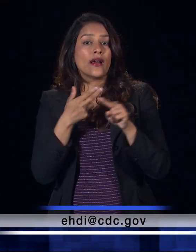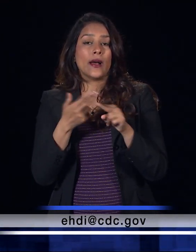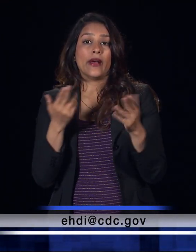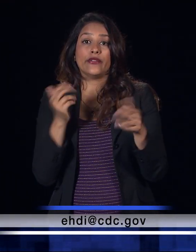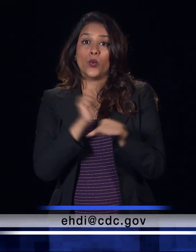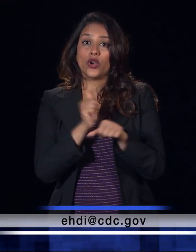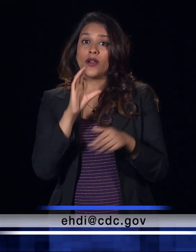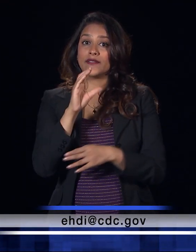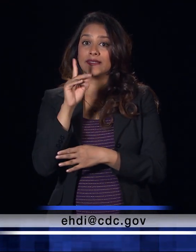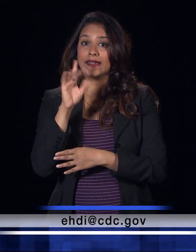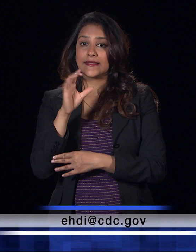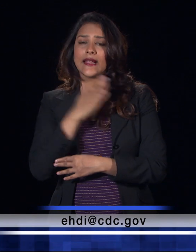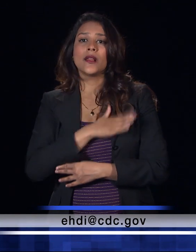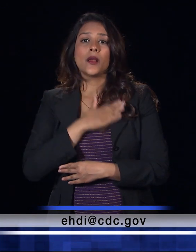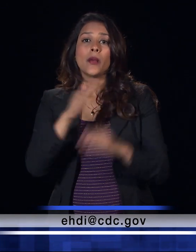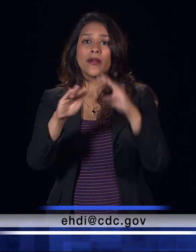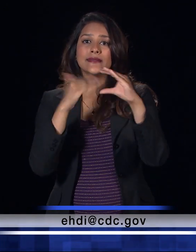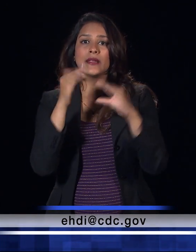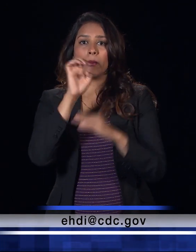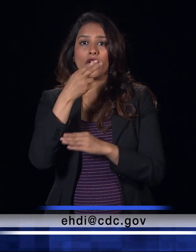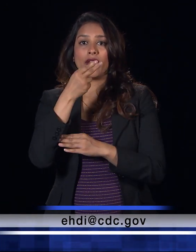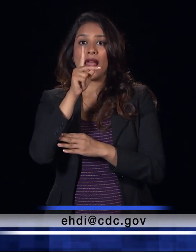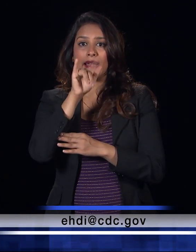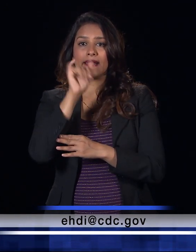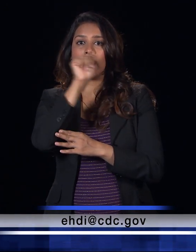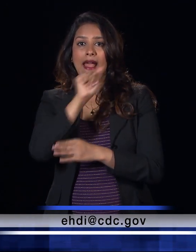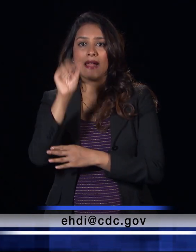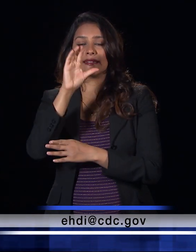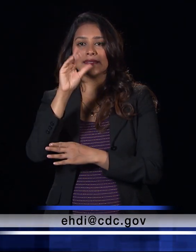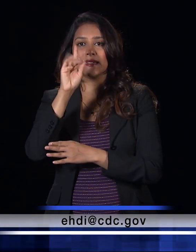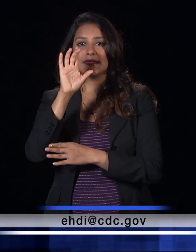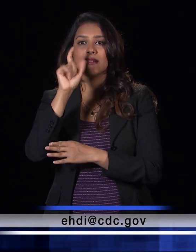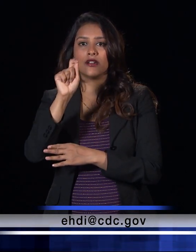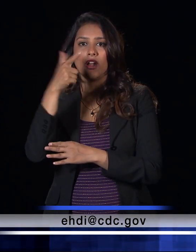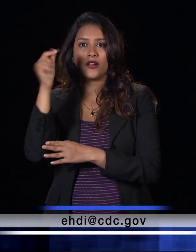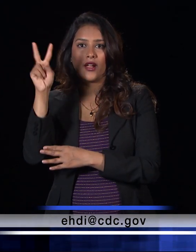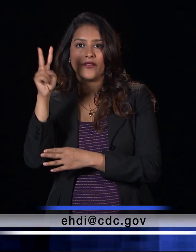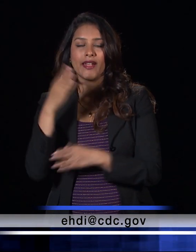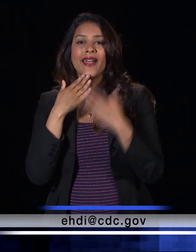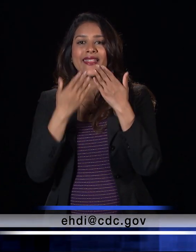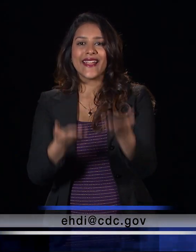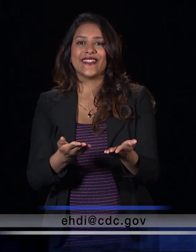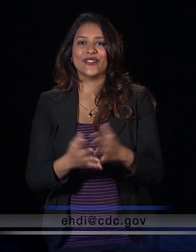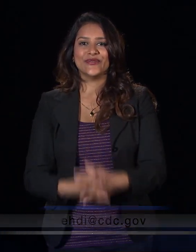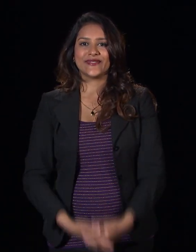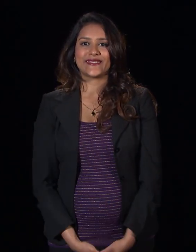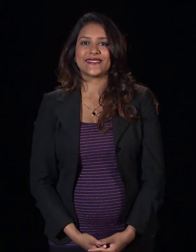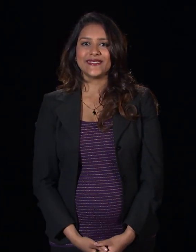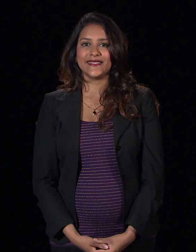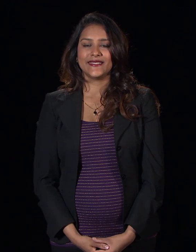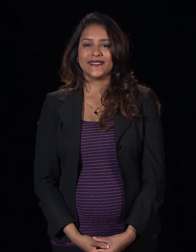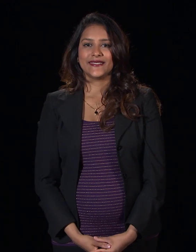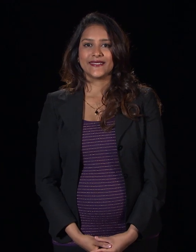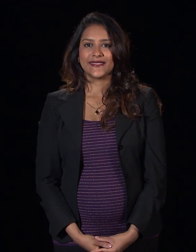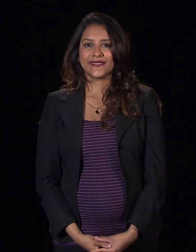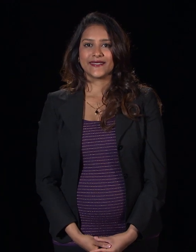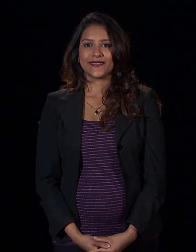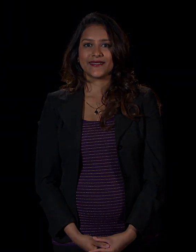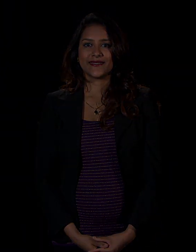about the work of CDC please email ehdi@cdc.gov. Thank you.